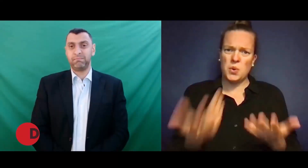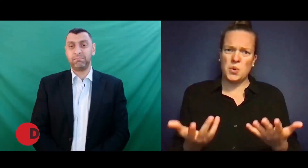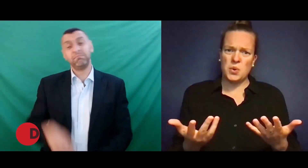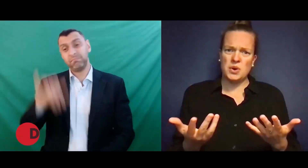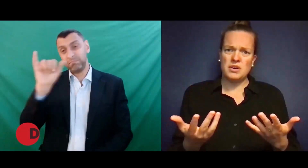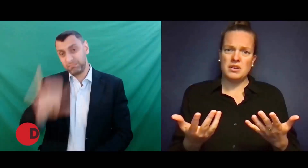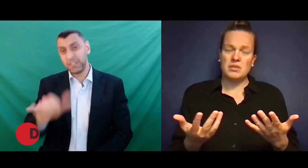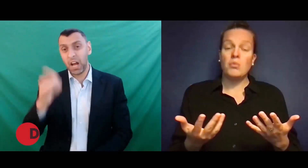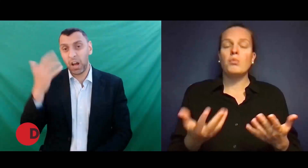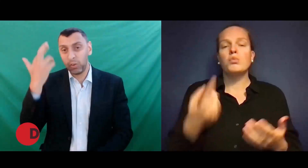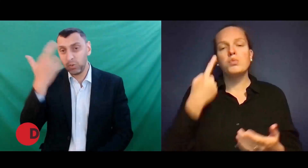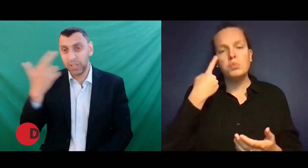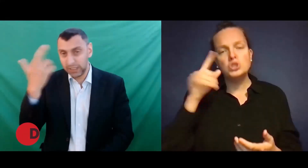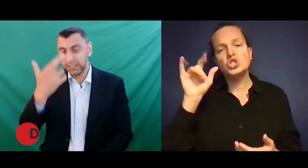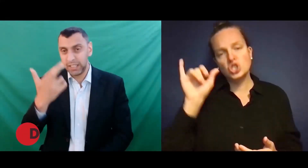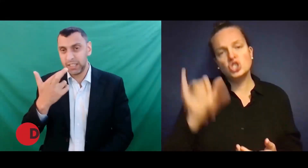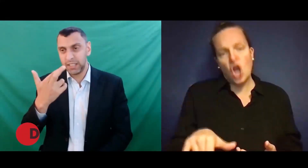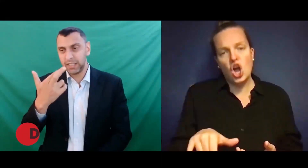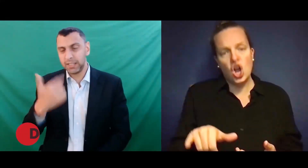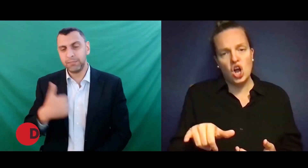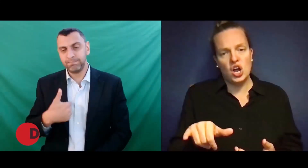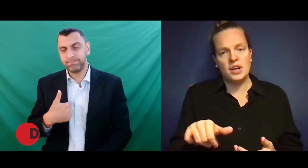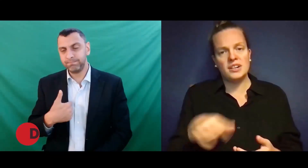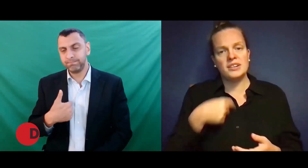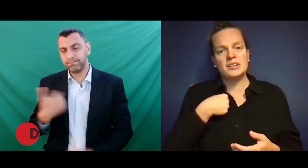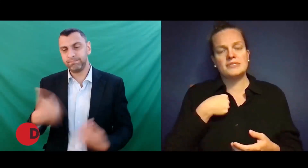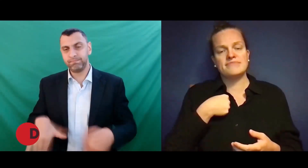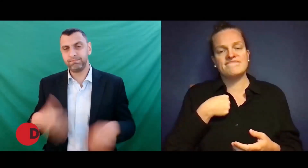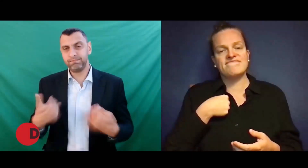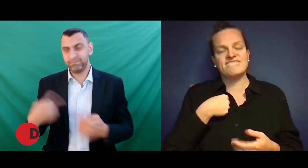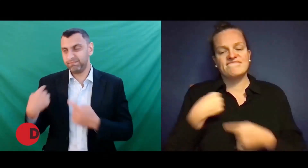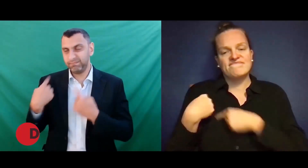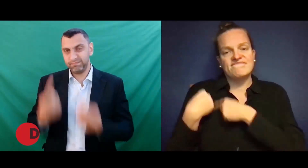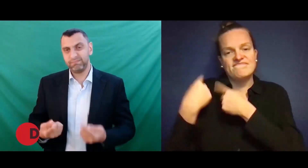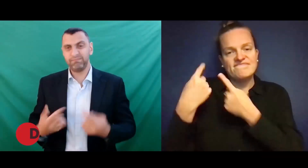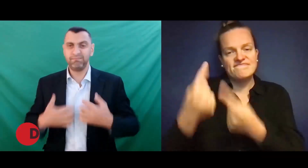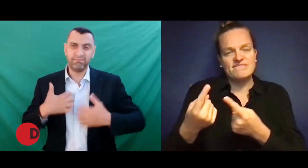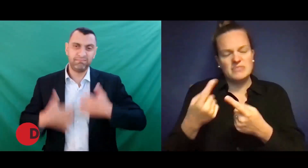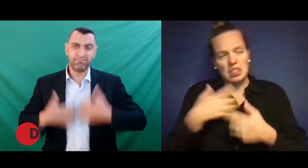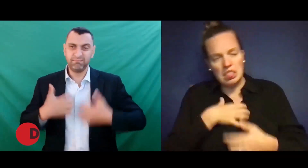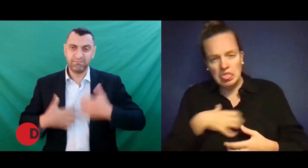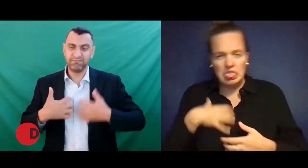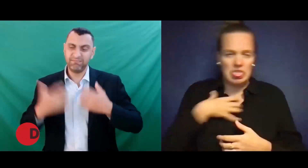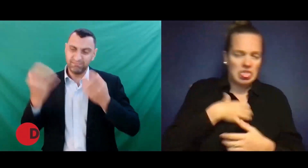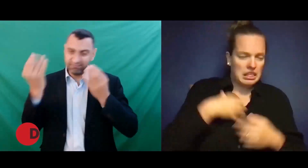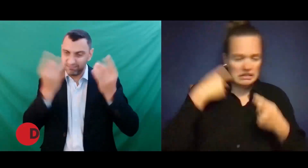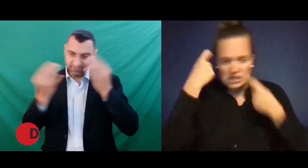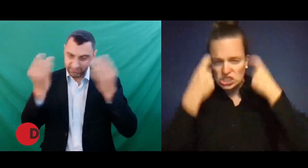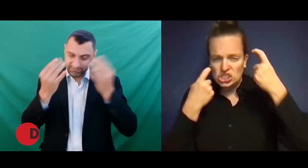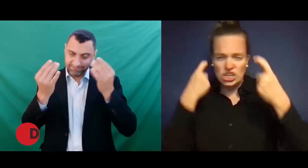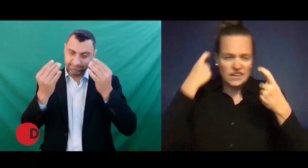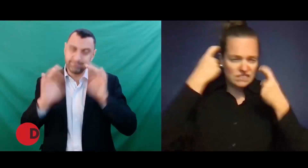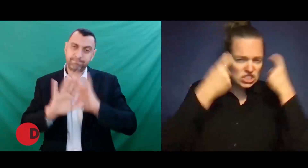For these reasons, after long thoughts and lot of courage,